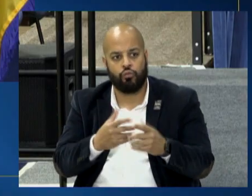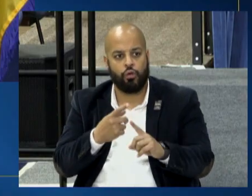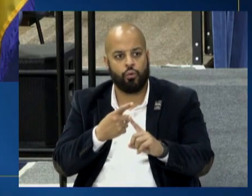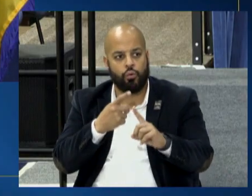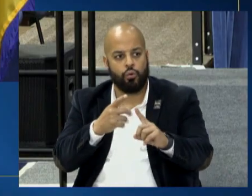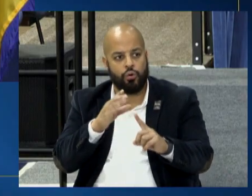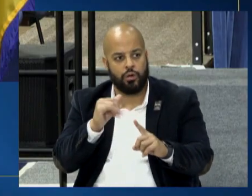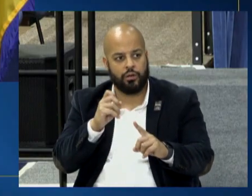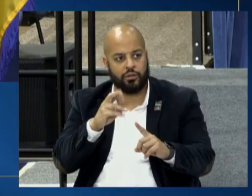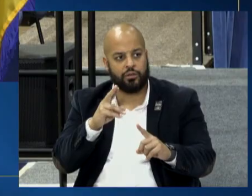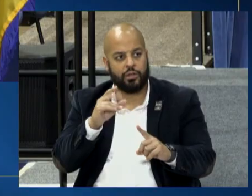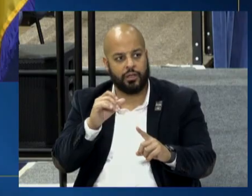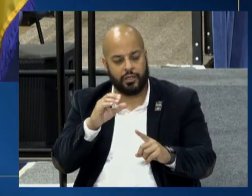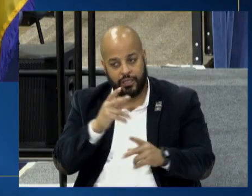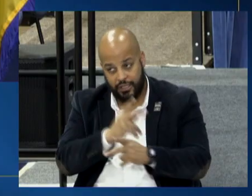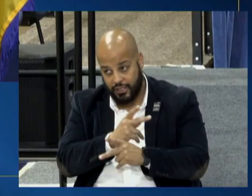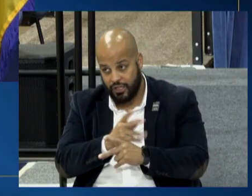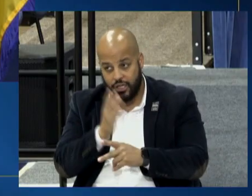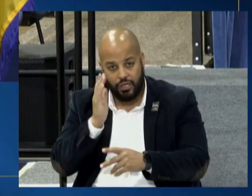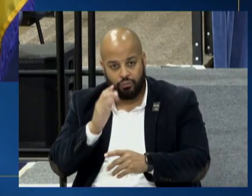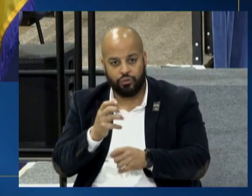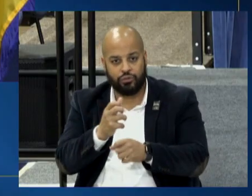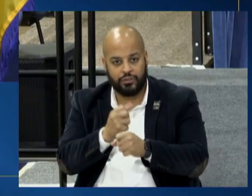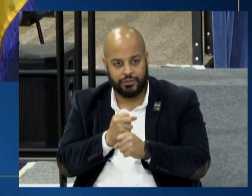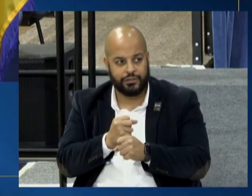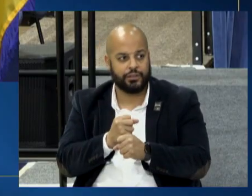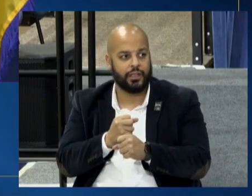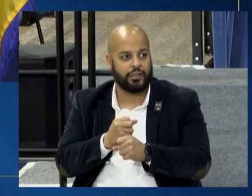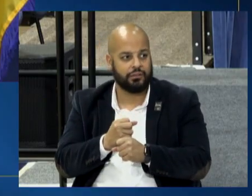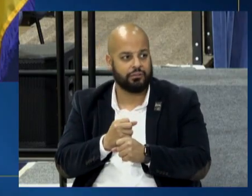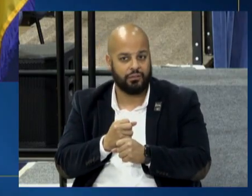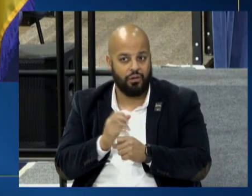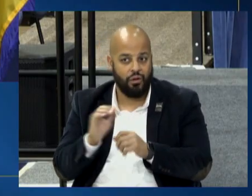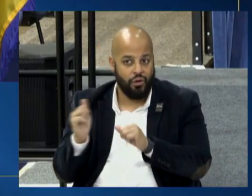will take a collective effort across the federal government, like we've been talking about today,